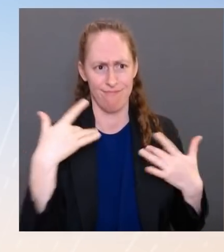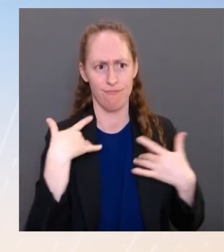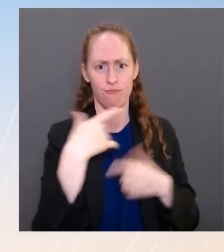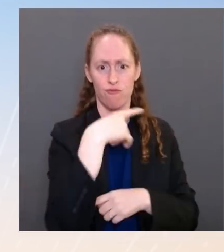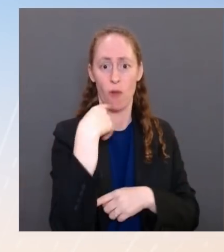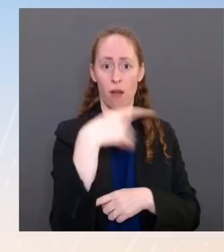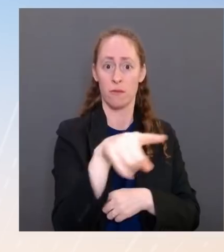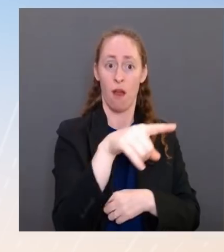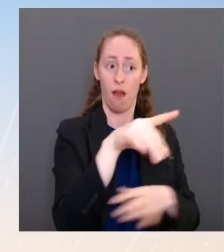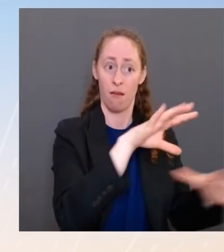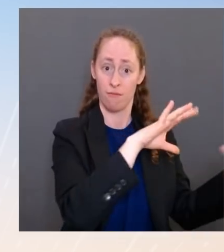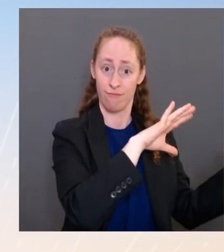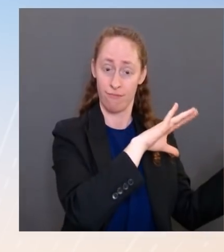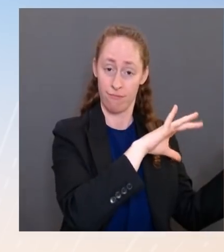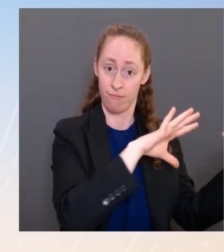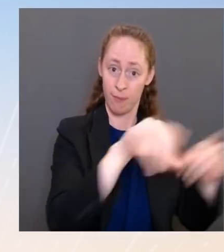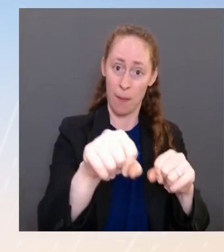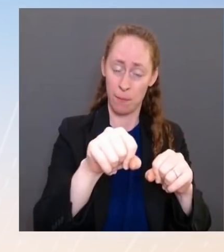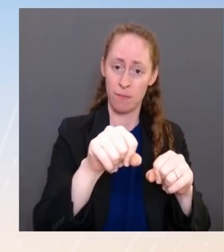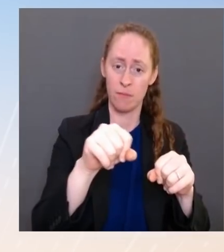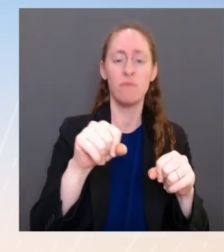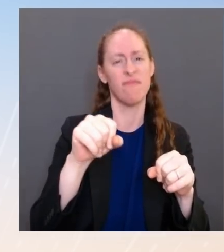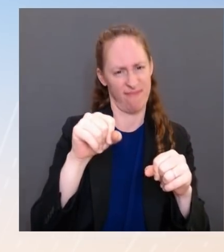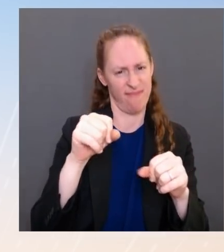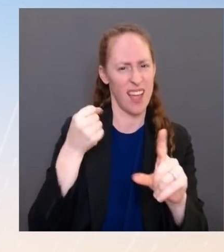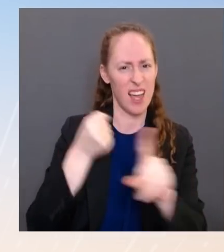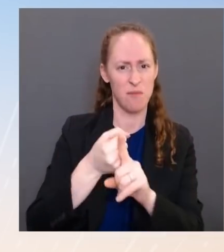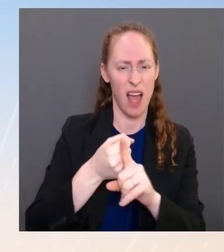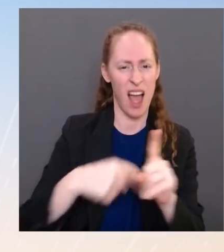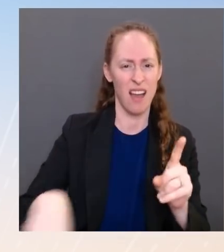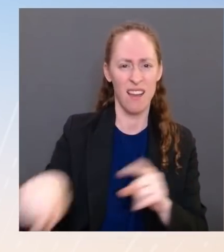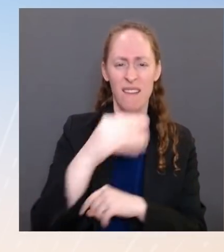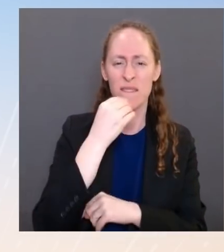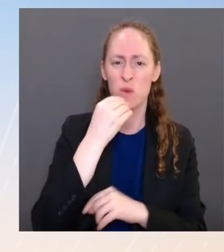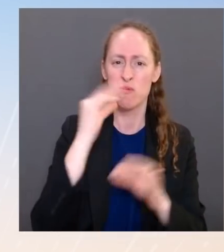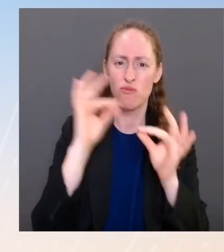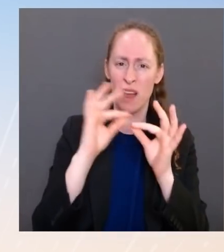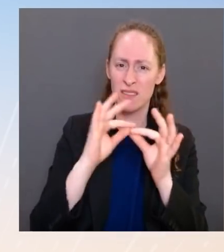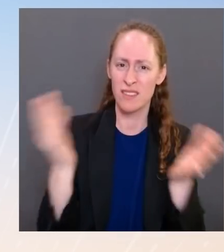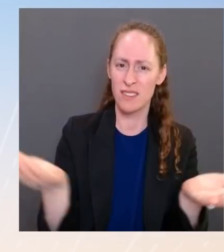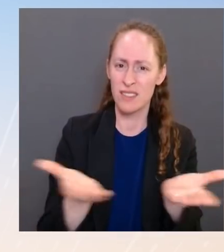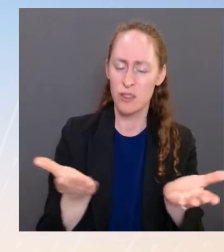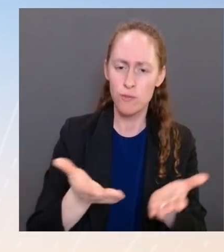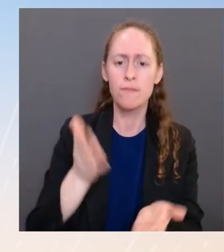to continue to give to farmers to help continue to produce more and more